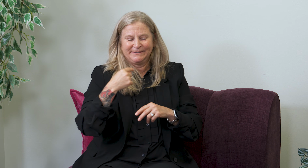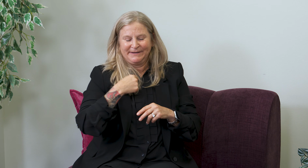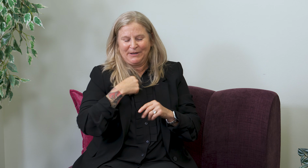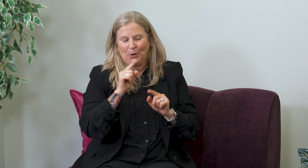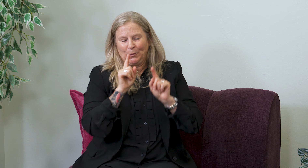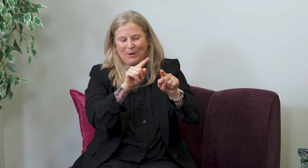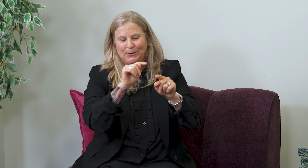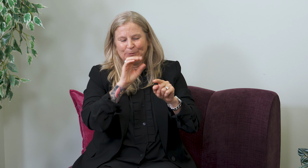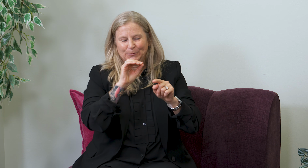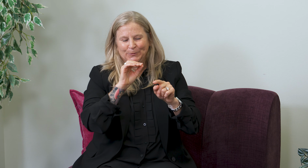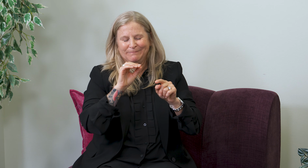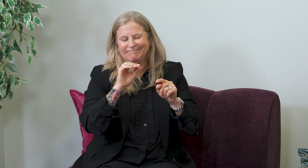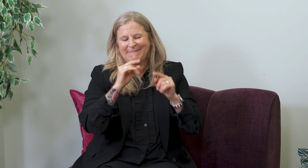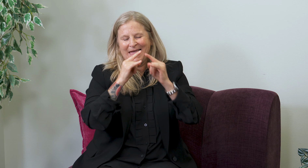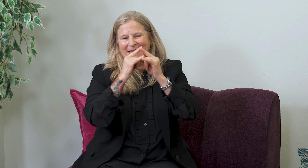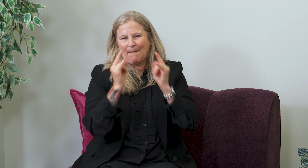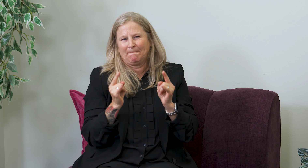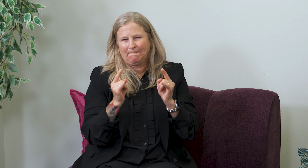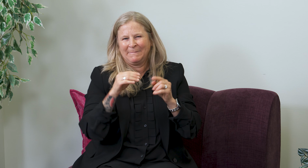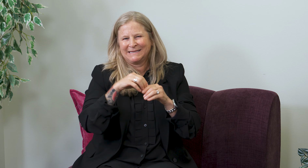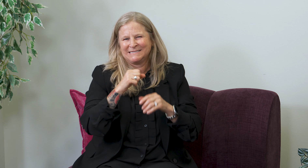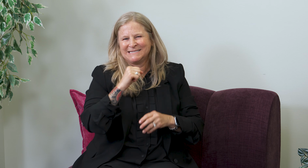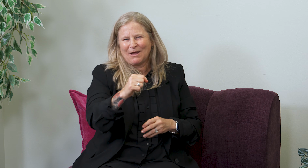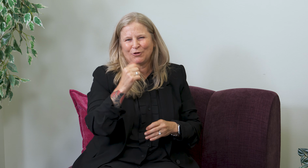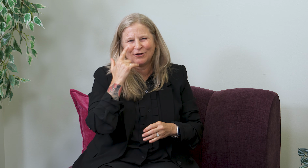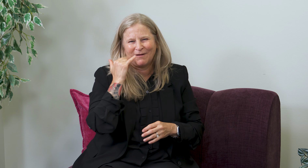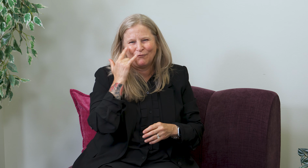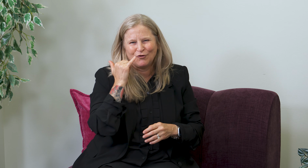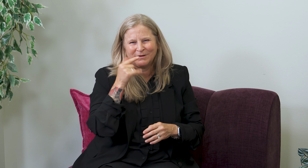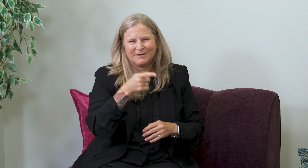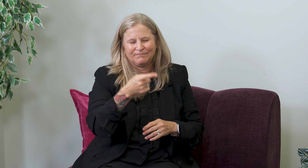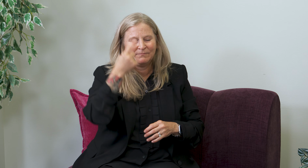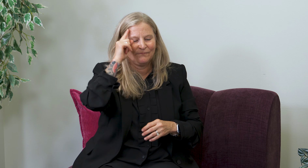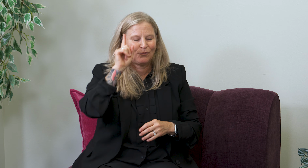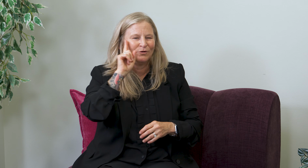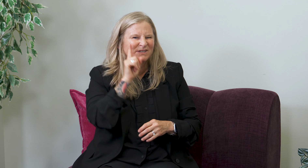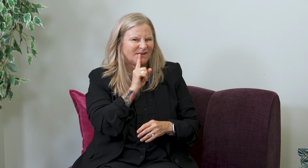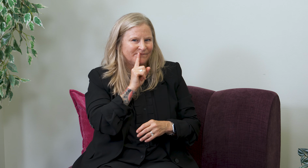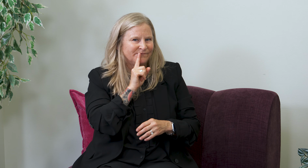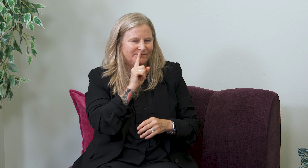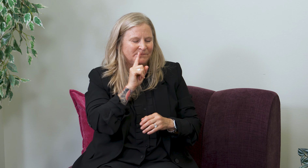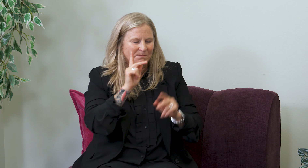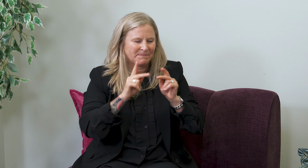I went to a camp in Southern California for deaf children.